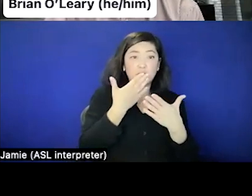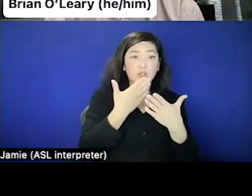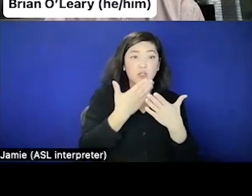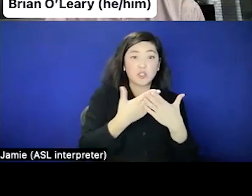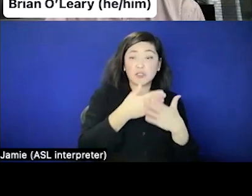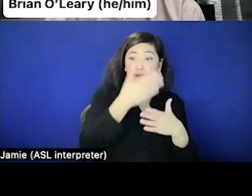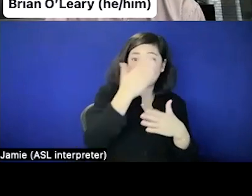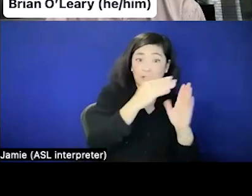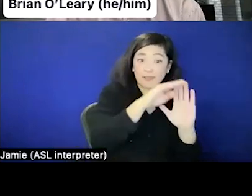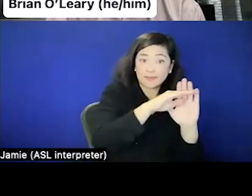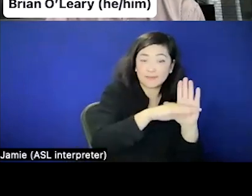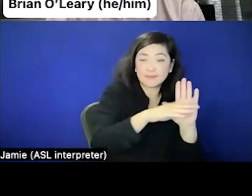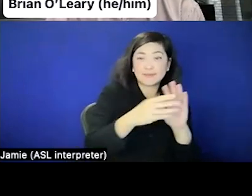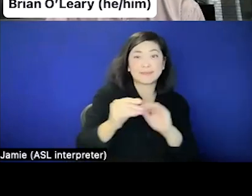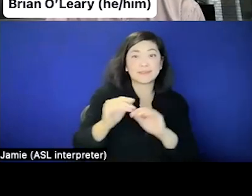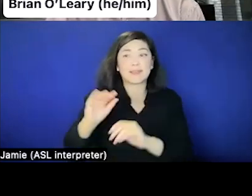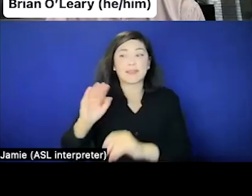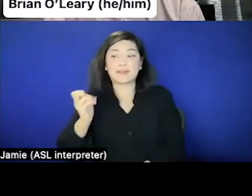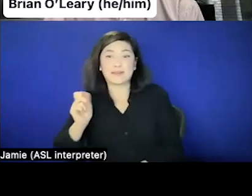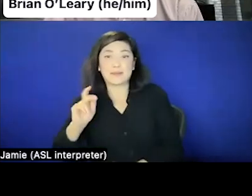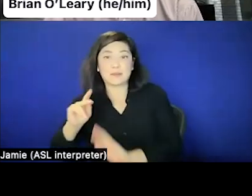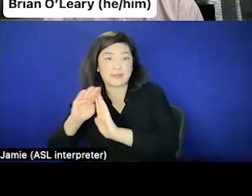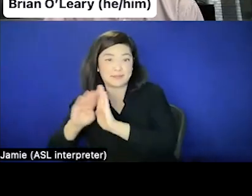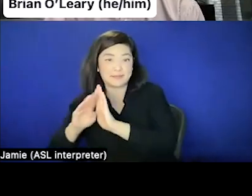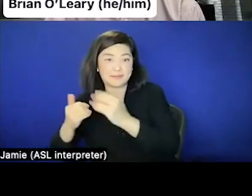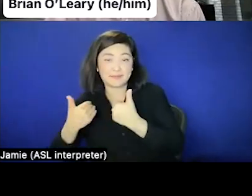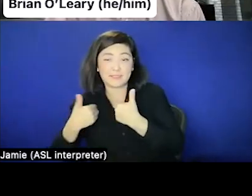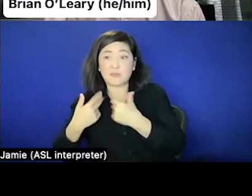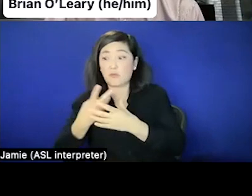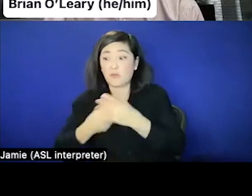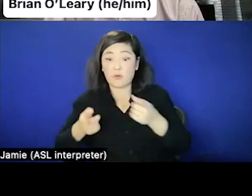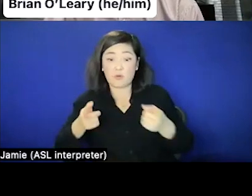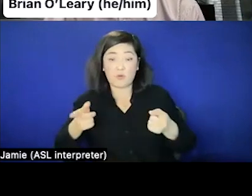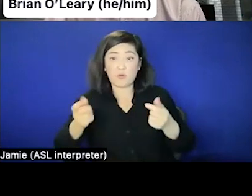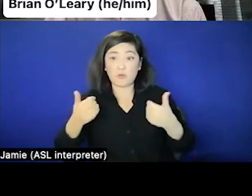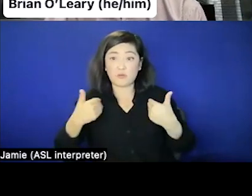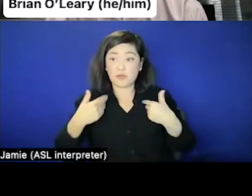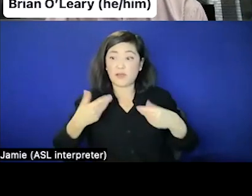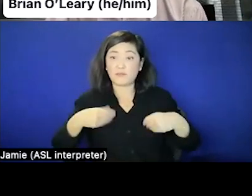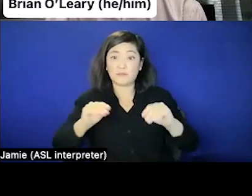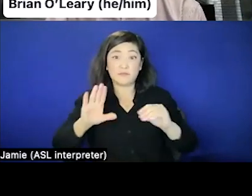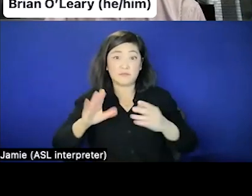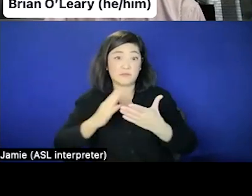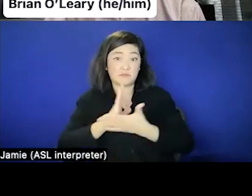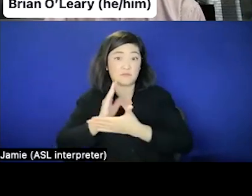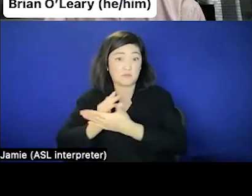opportunities for selling rights. As I noted in the outset, product sales have been flat,